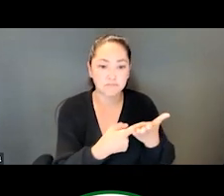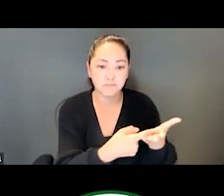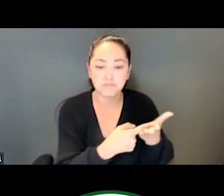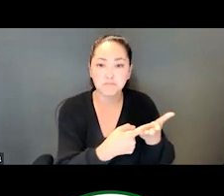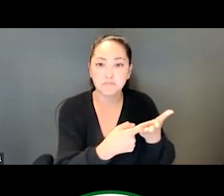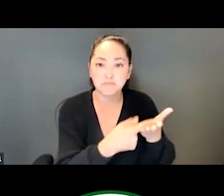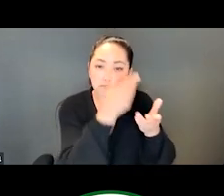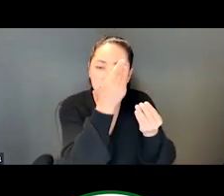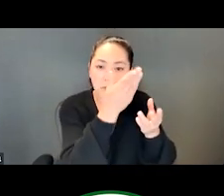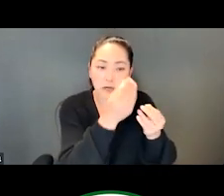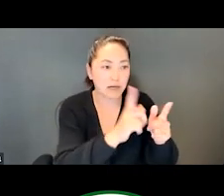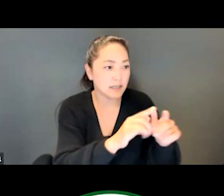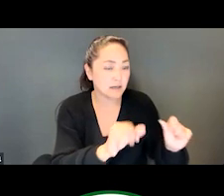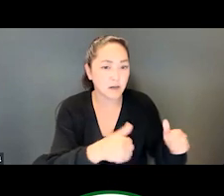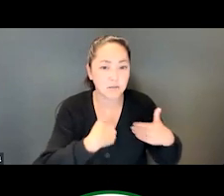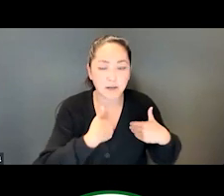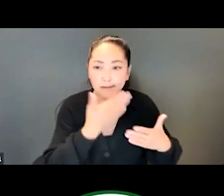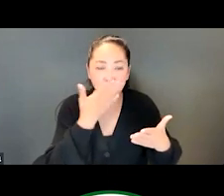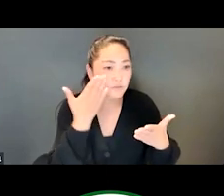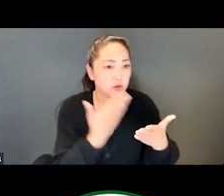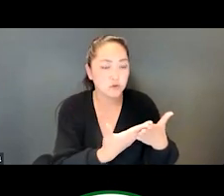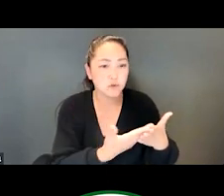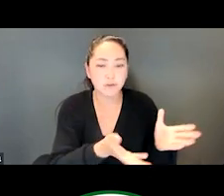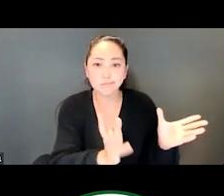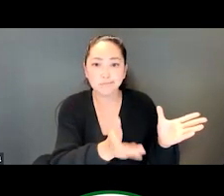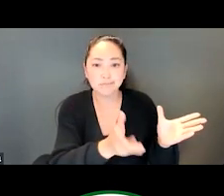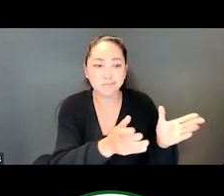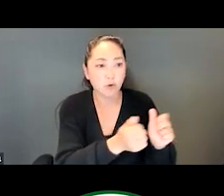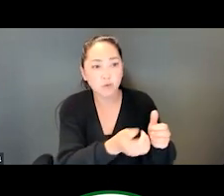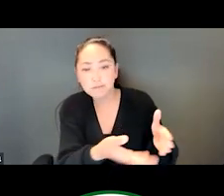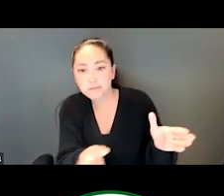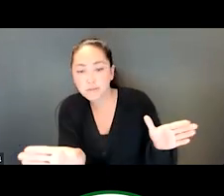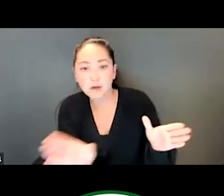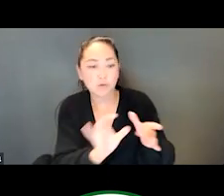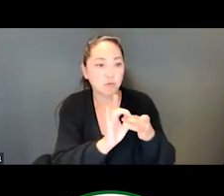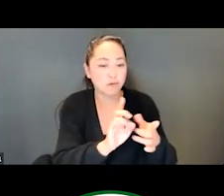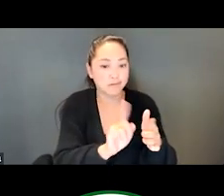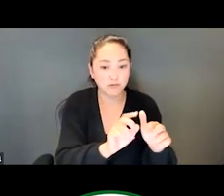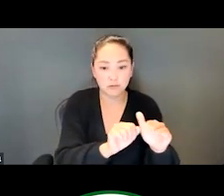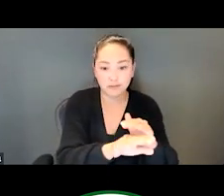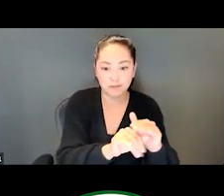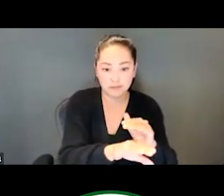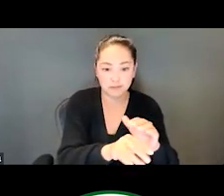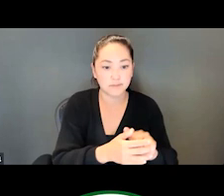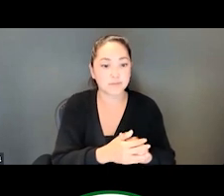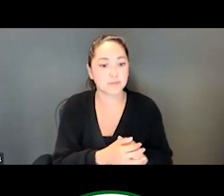She does not have anything to do with the parks. So it's not in their jurisdiction.